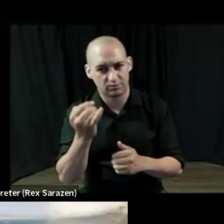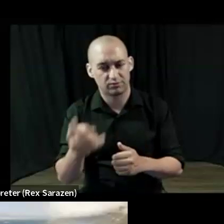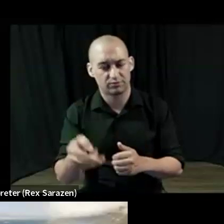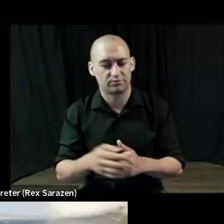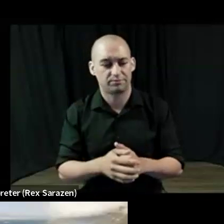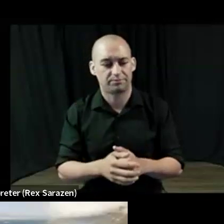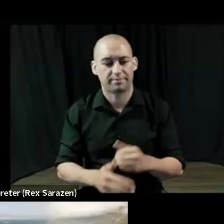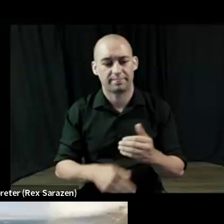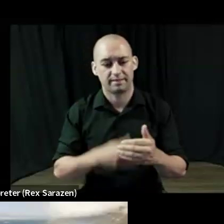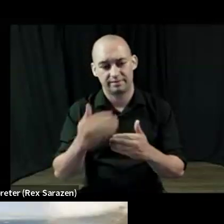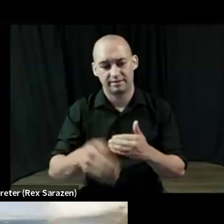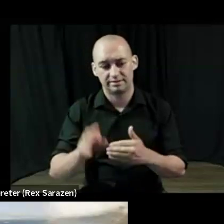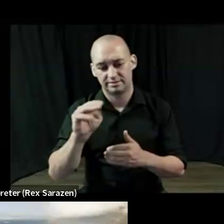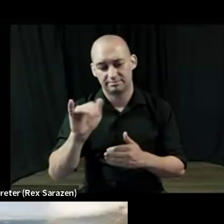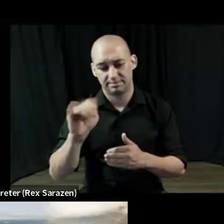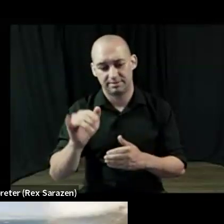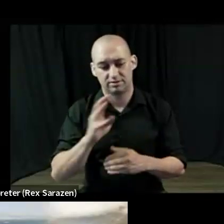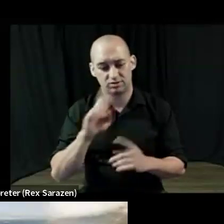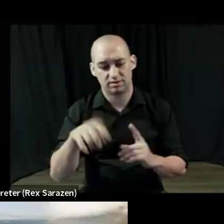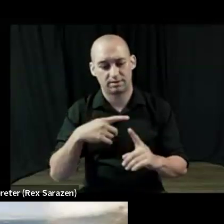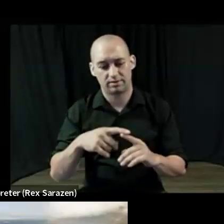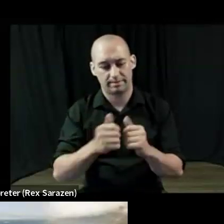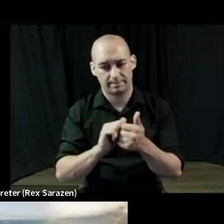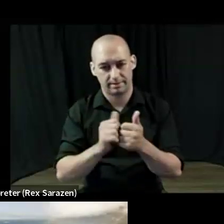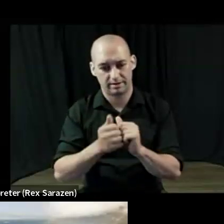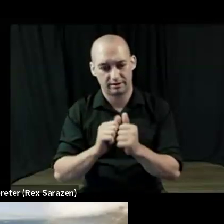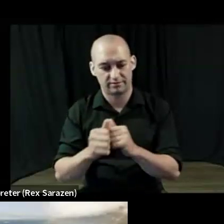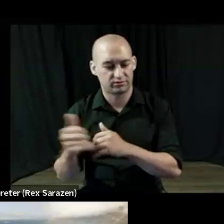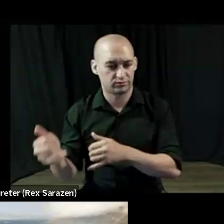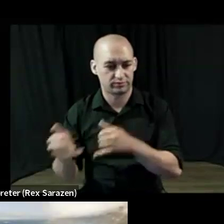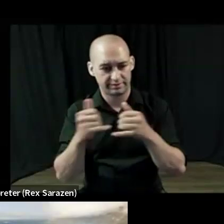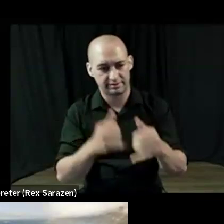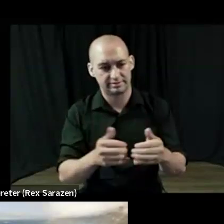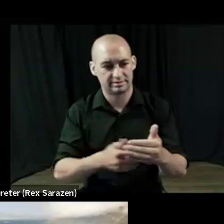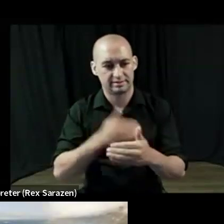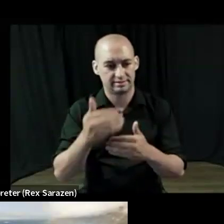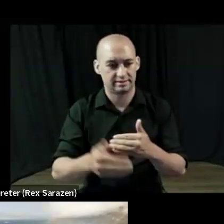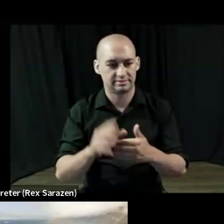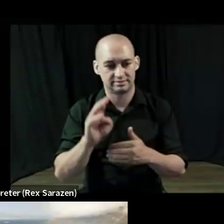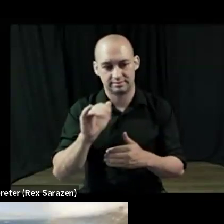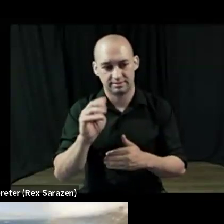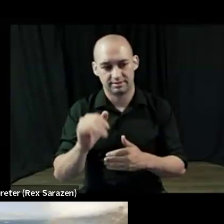move on to talk about Competitive Grant. Excellent. Thank you so much for that and my